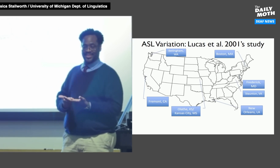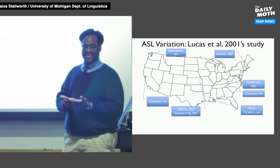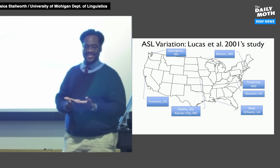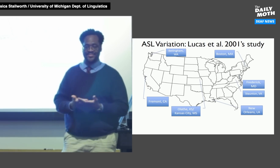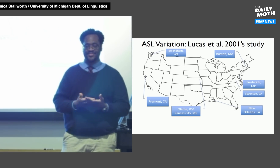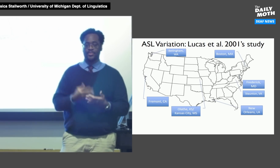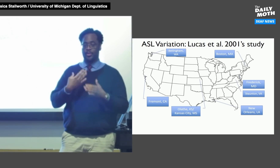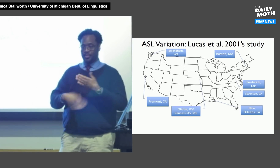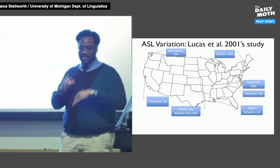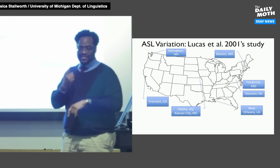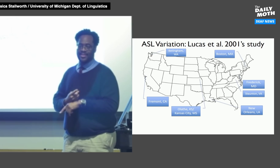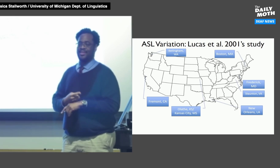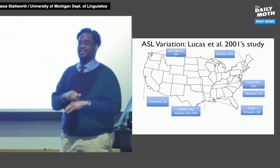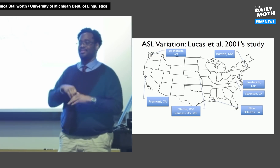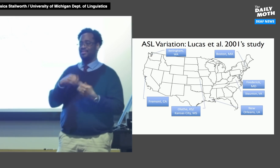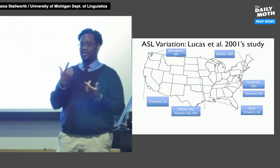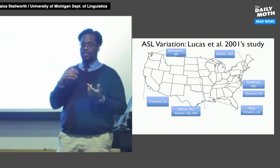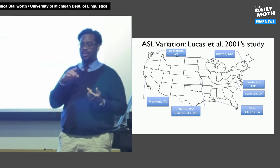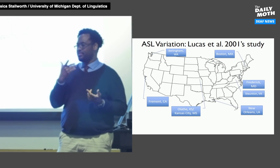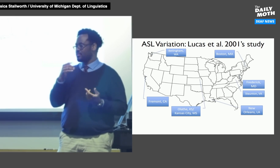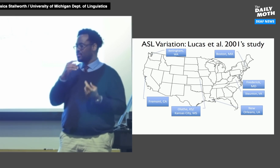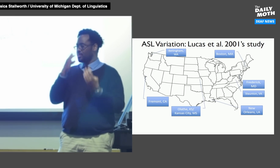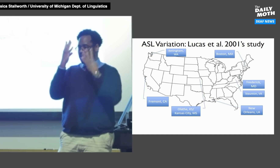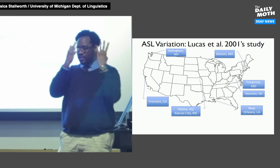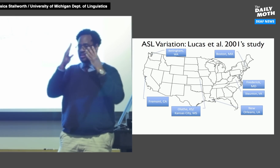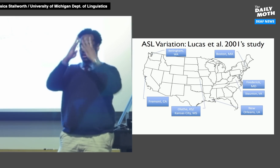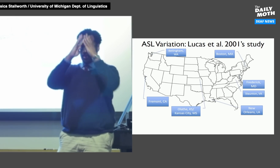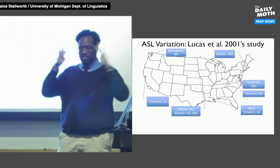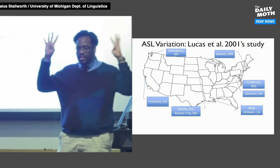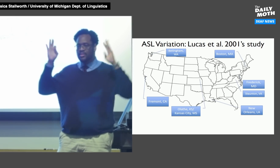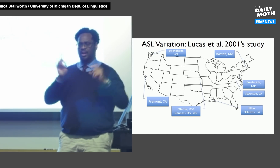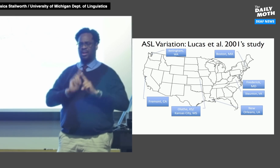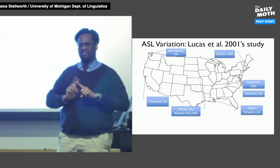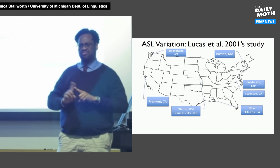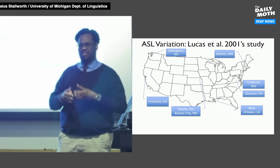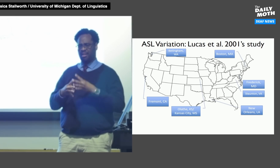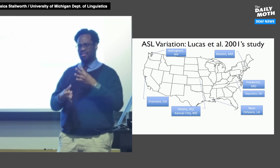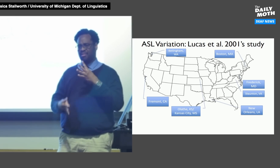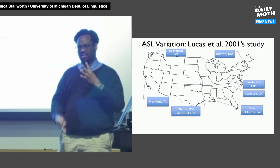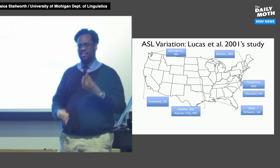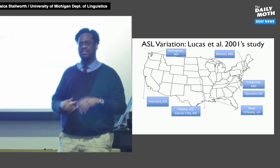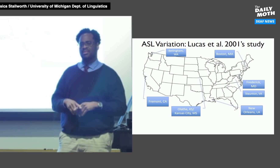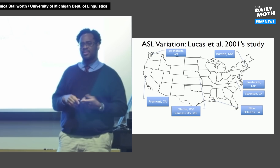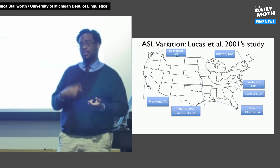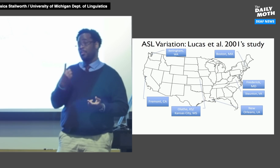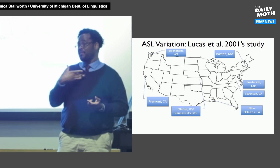(Shows sign). There are more signs like (Shows various signs). So, there are many different signs.